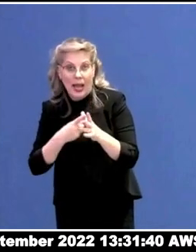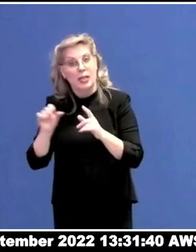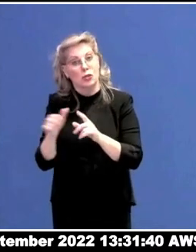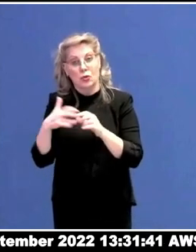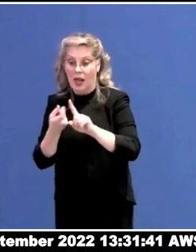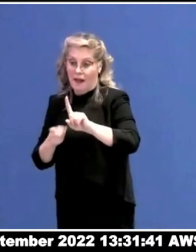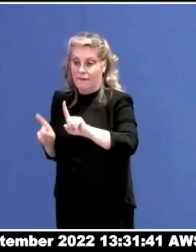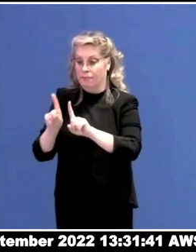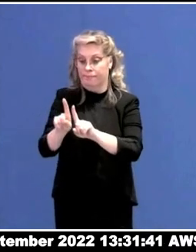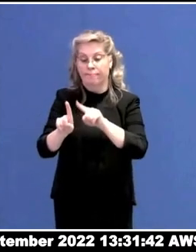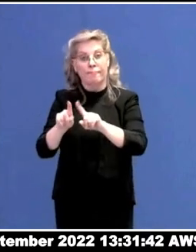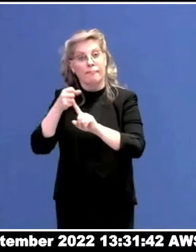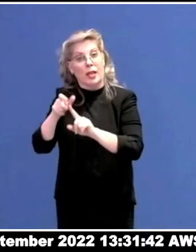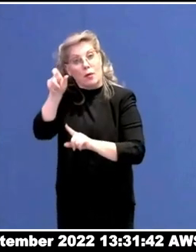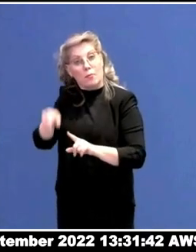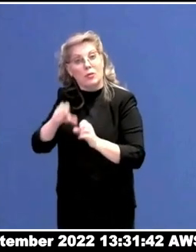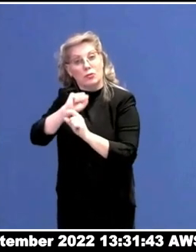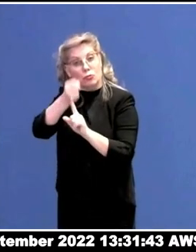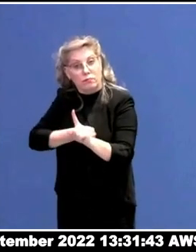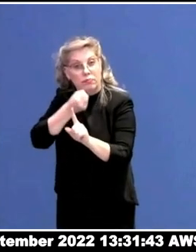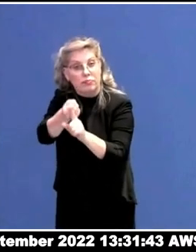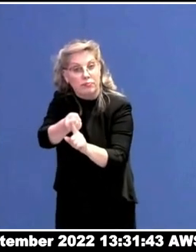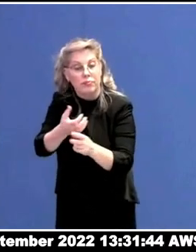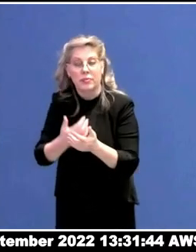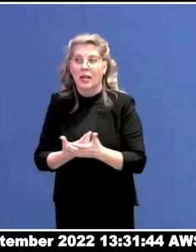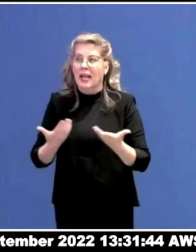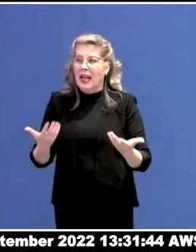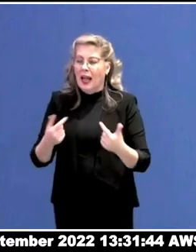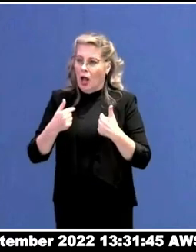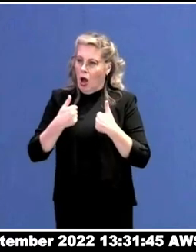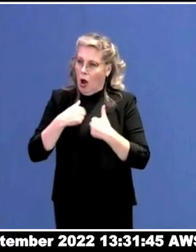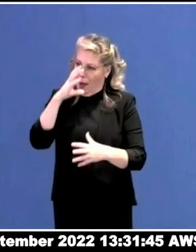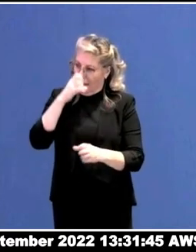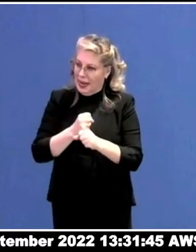further. The more independent organisations and community-based organisations that are